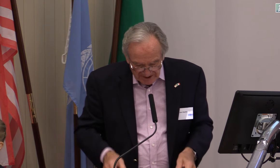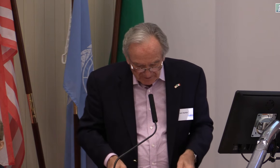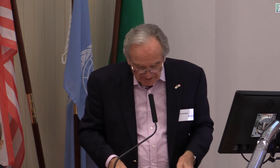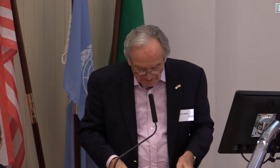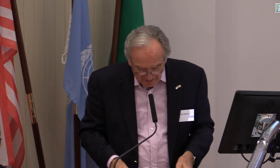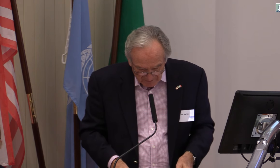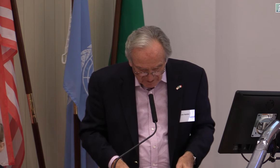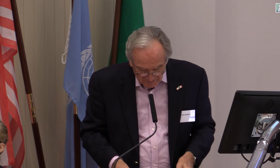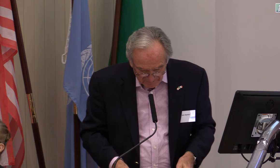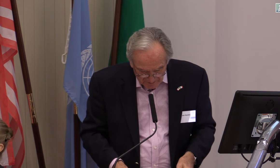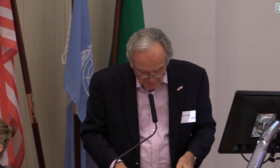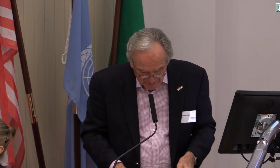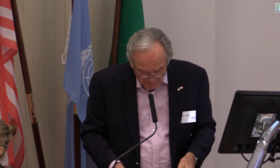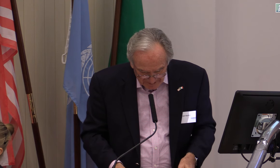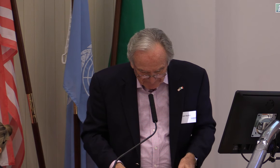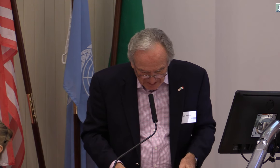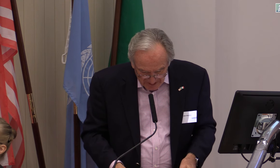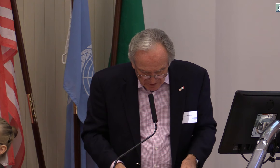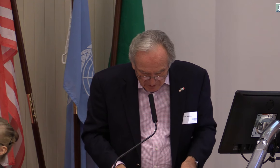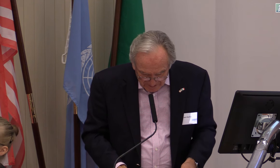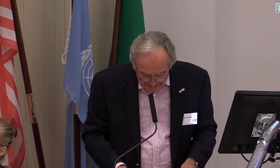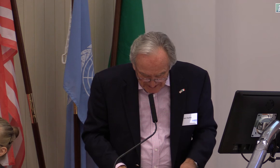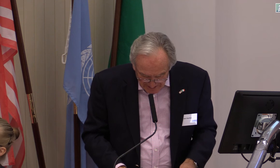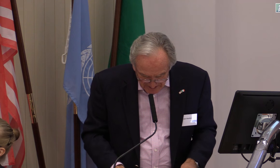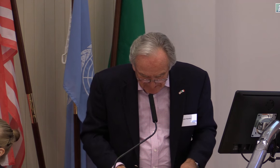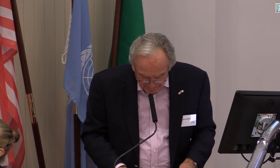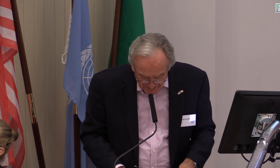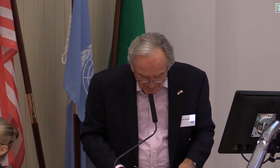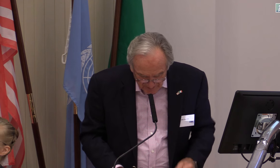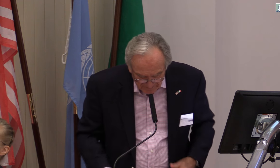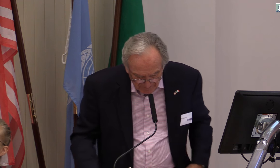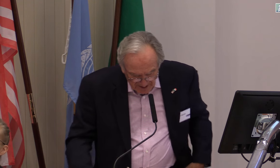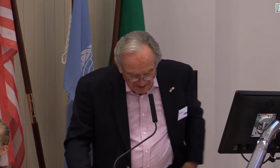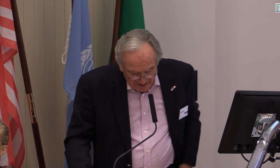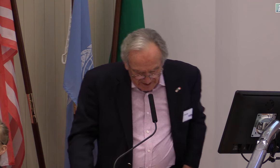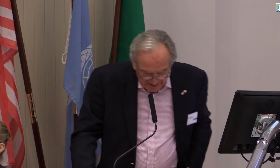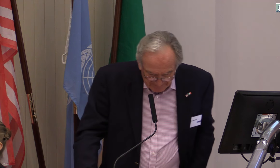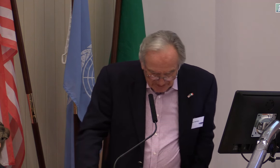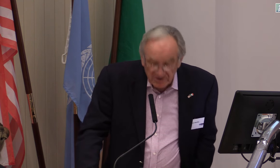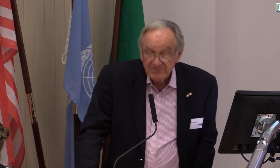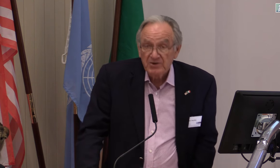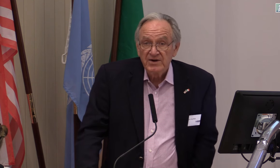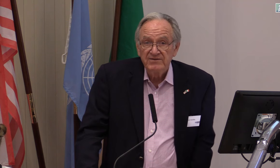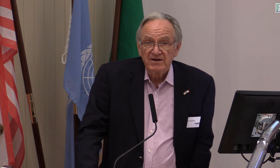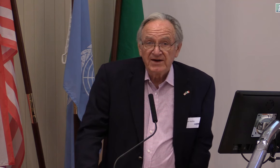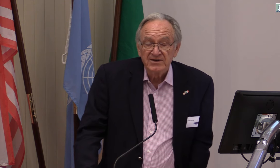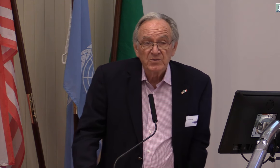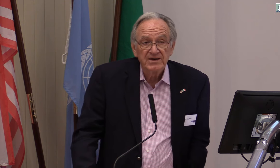able to get, go forward on that. Two last things I'll say before I turn it over. I talk about creative non violence.